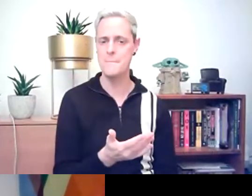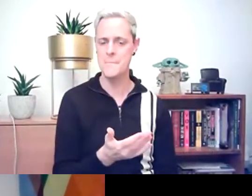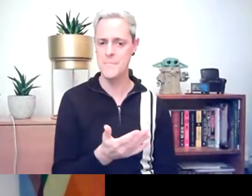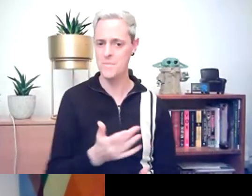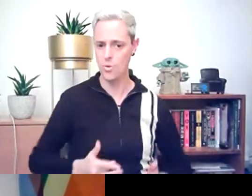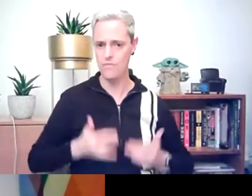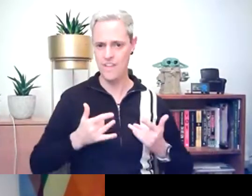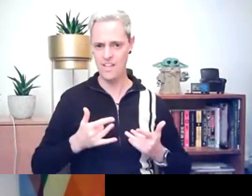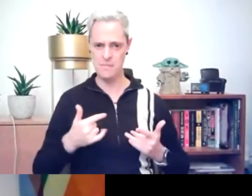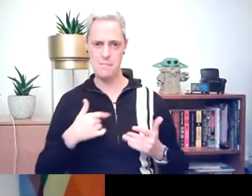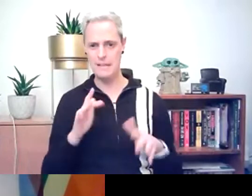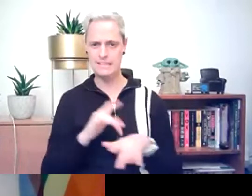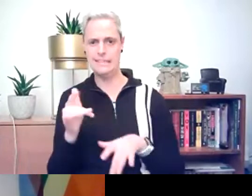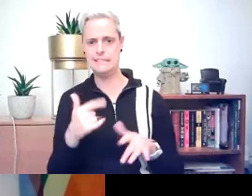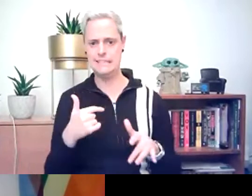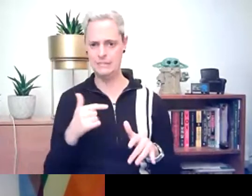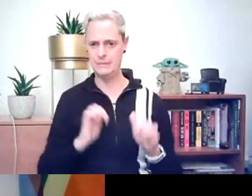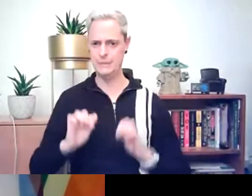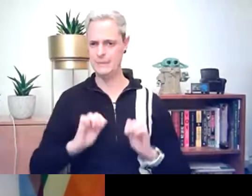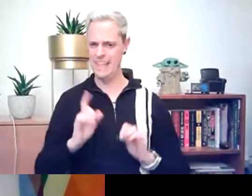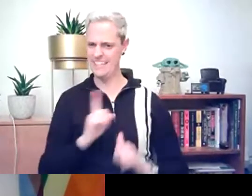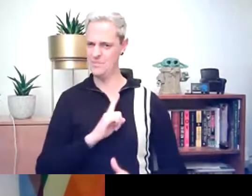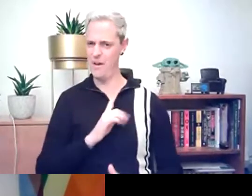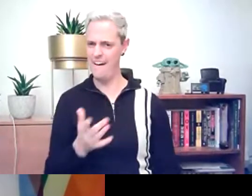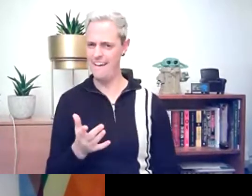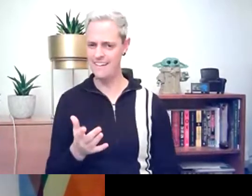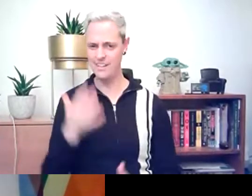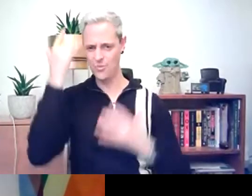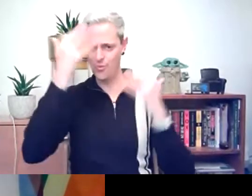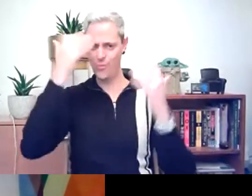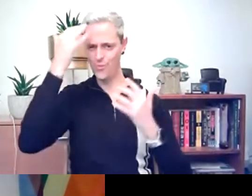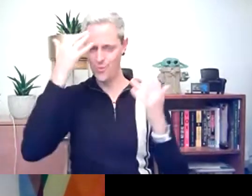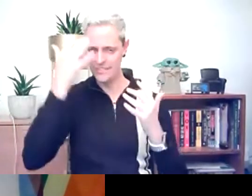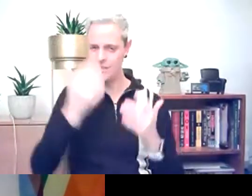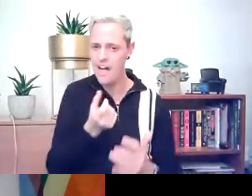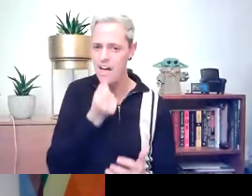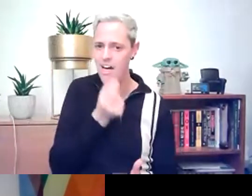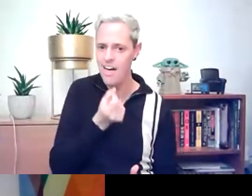you being a bit overly sensitive, you know that those are the sort of thoughts 18:33:09 that come up with people. 18:33:11 come up for people. Yeah, so that's